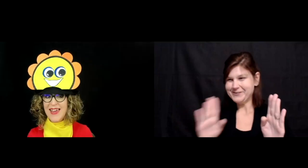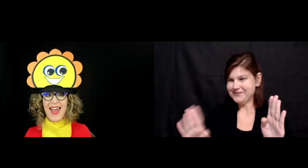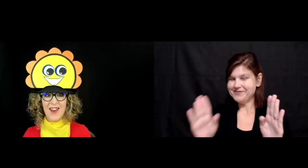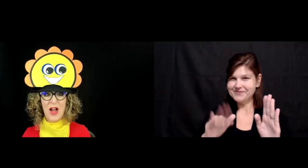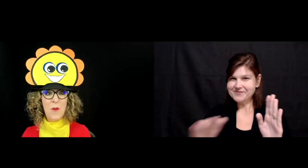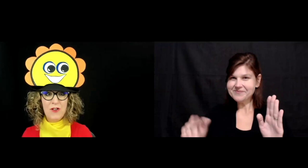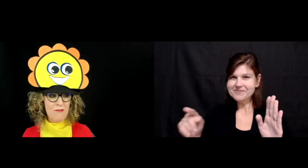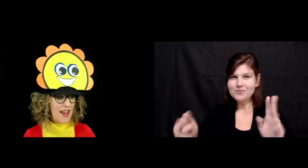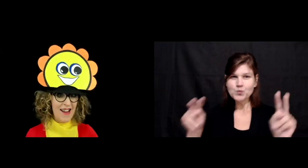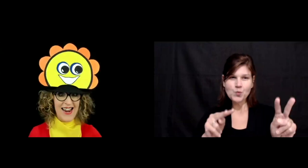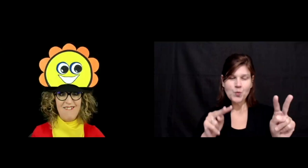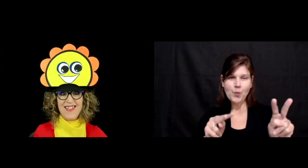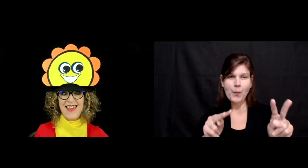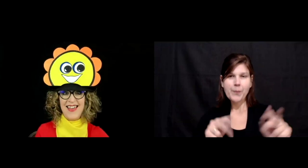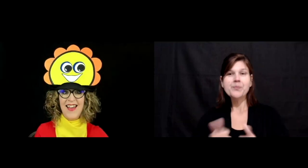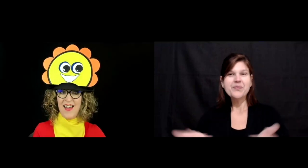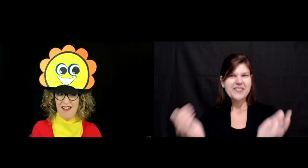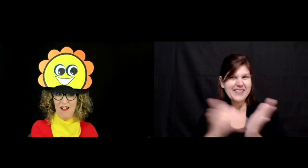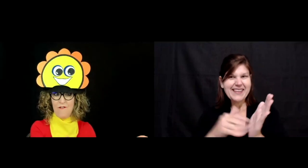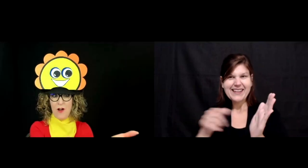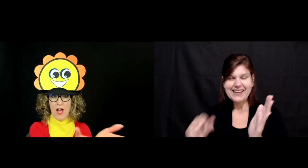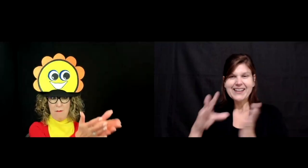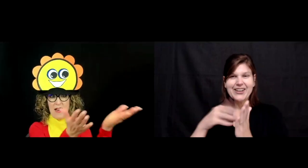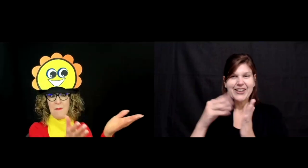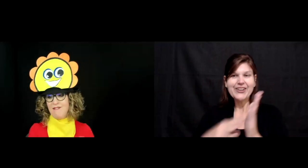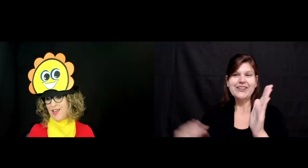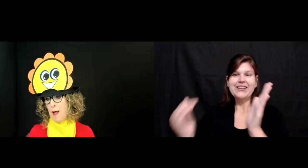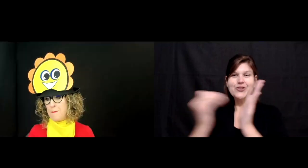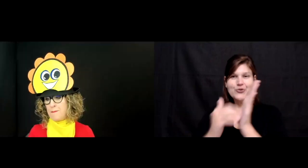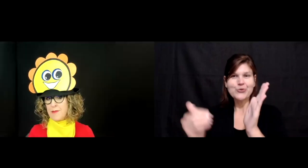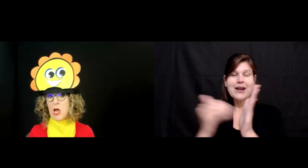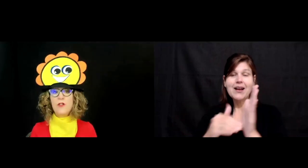again, with great regularity, in America.